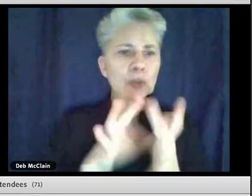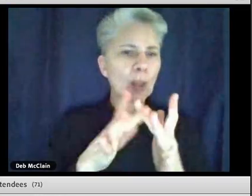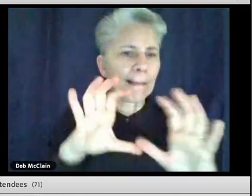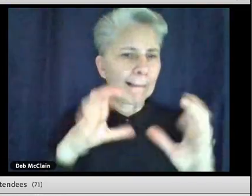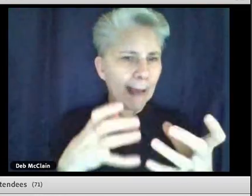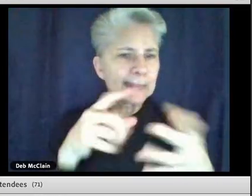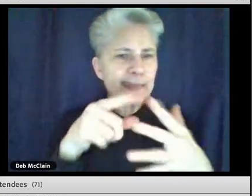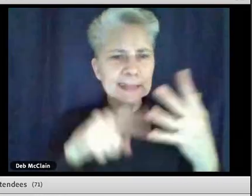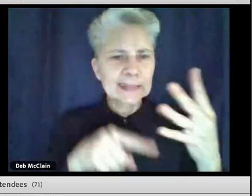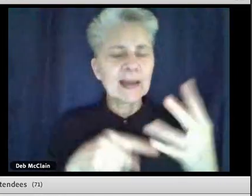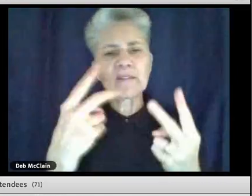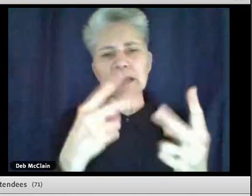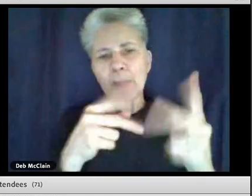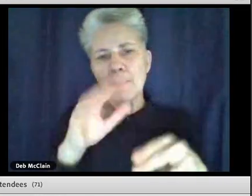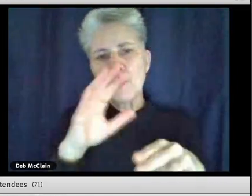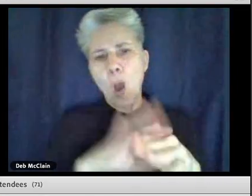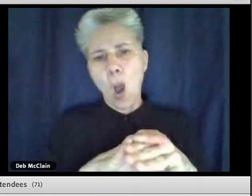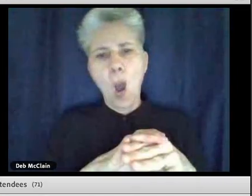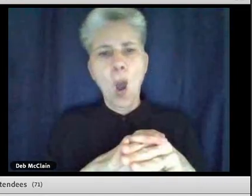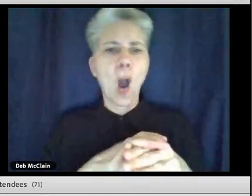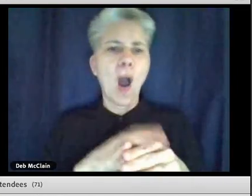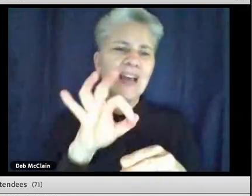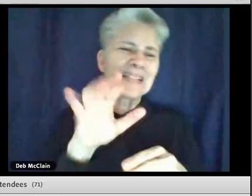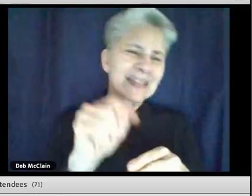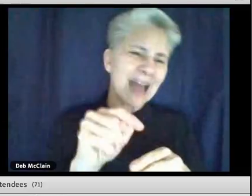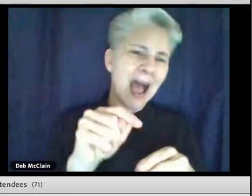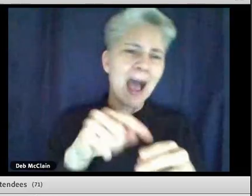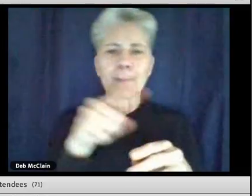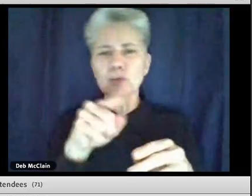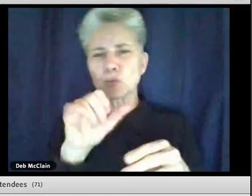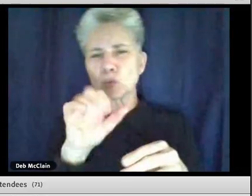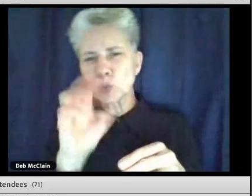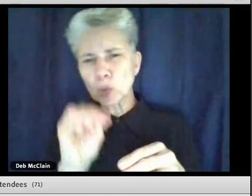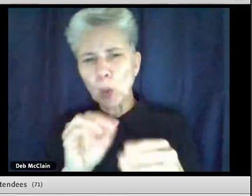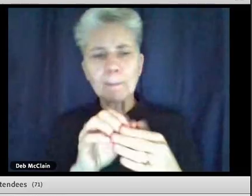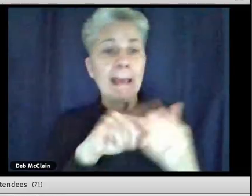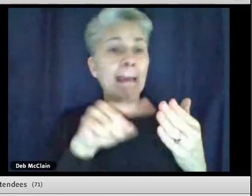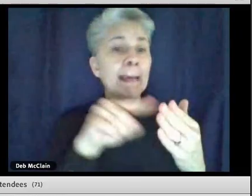visiting people on devices like FaceTime or Zoom, canceling large meetings, things like that,